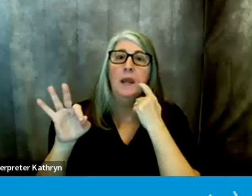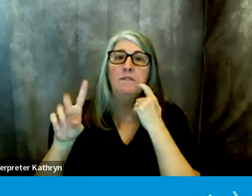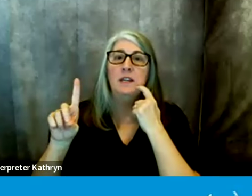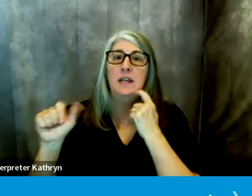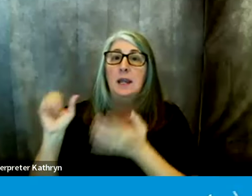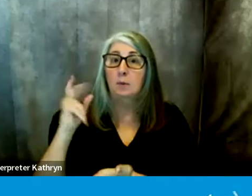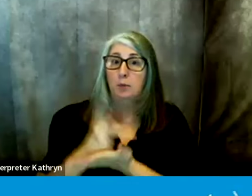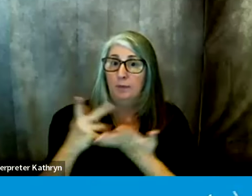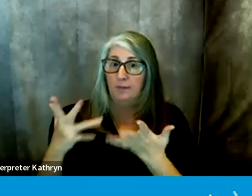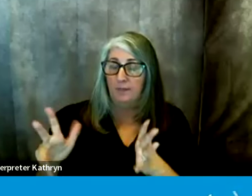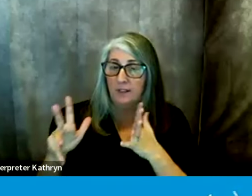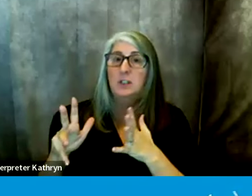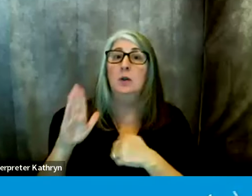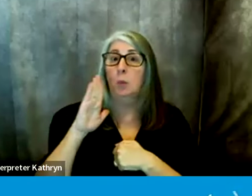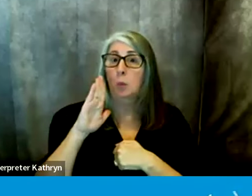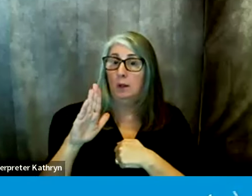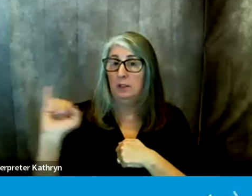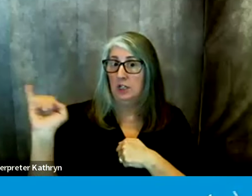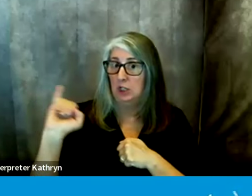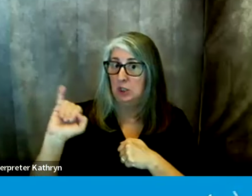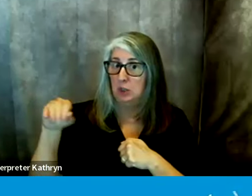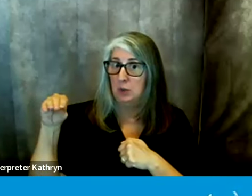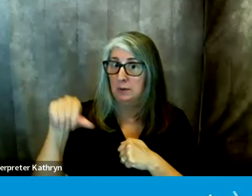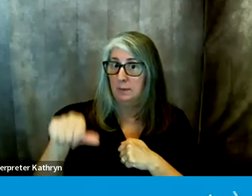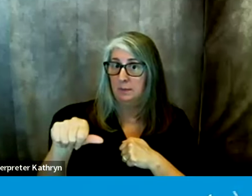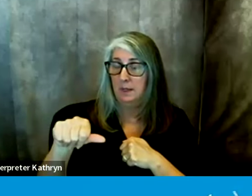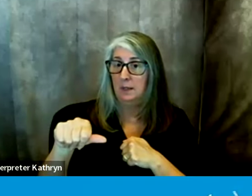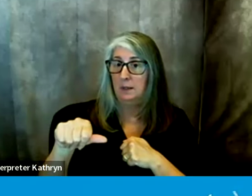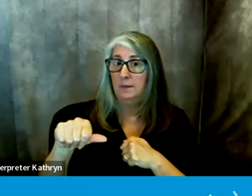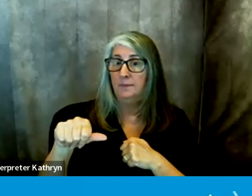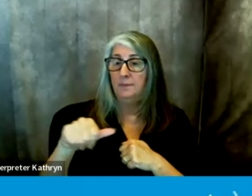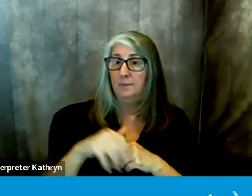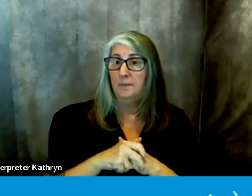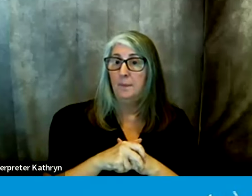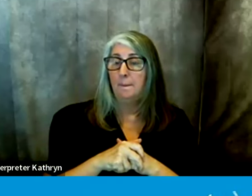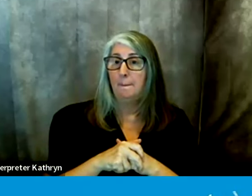will this be an insurance device that people would be able to get anywhere?